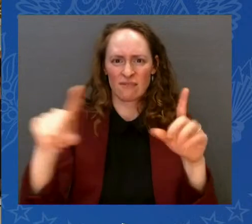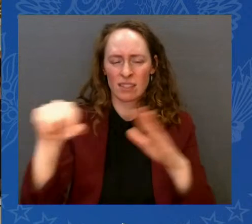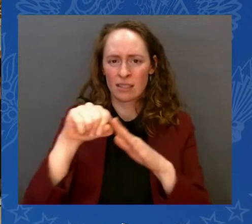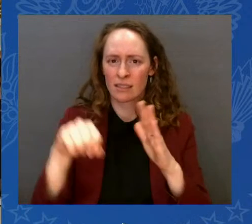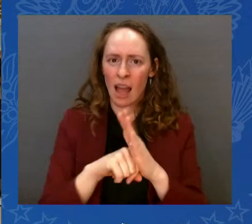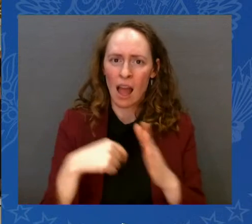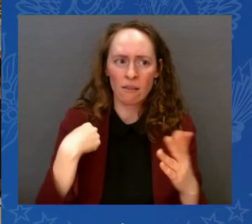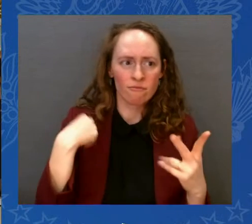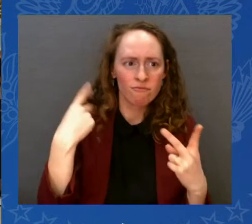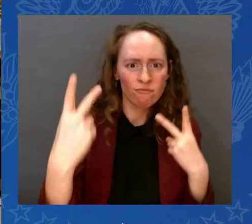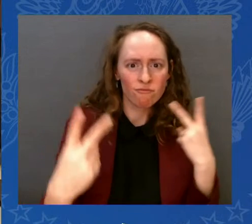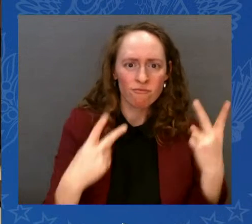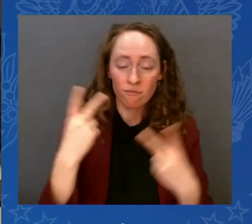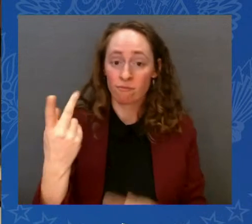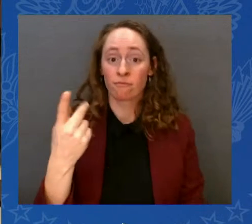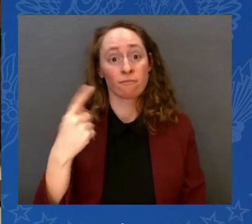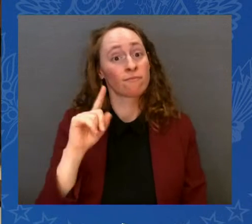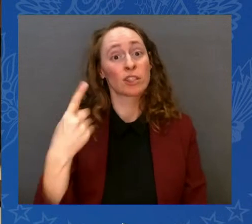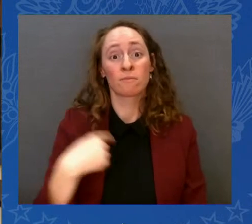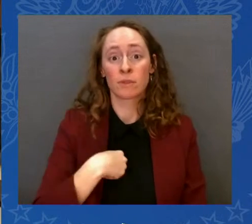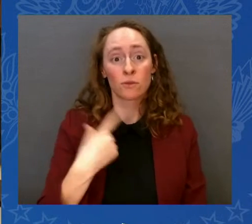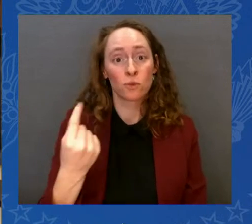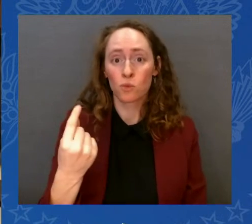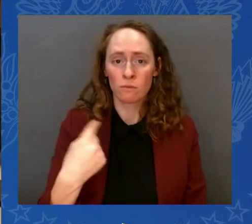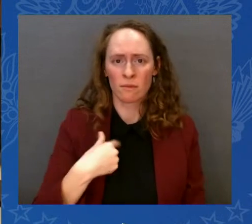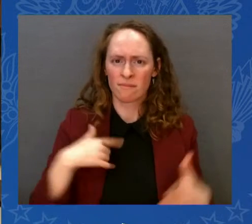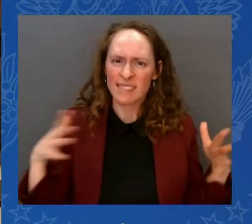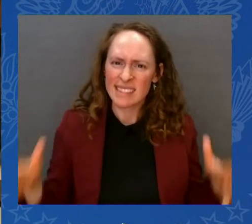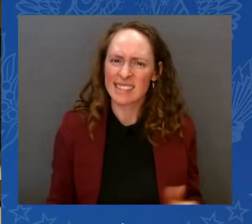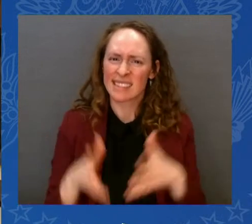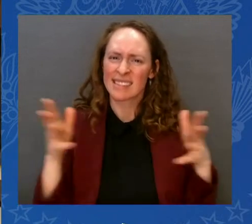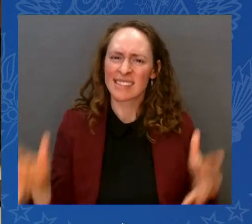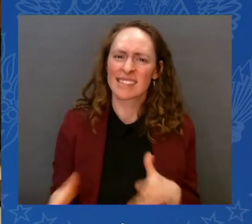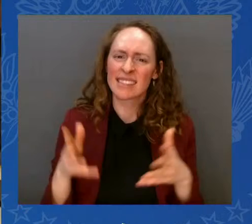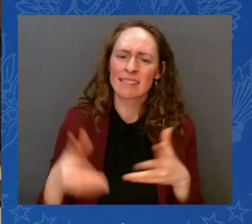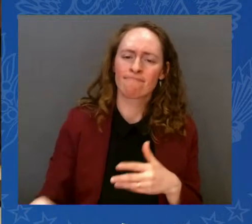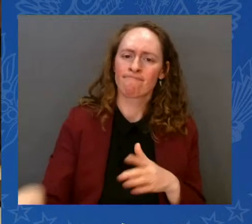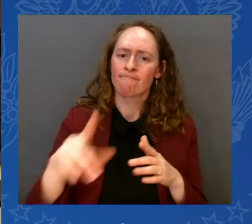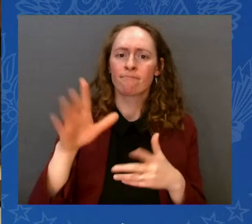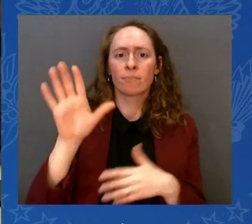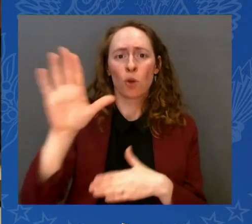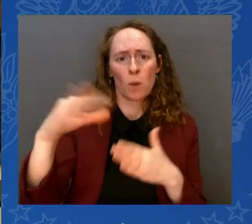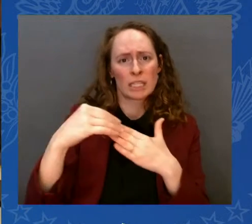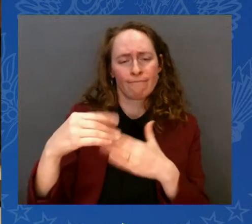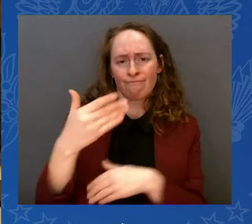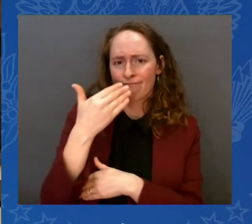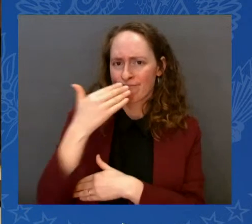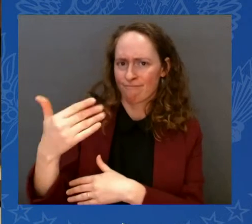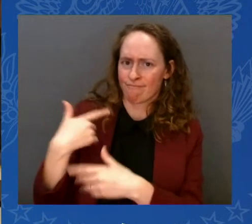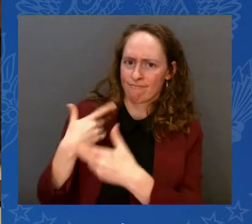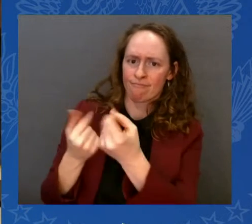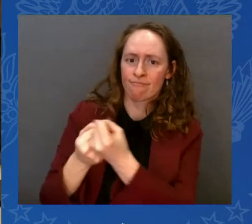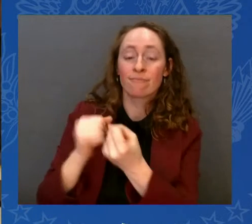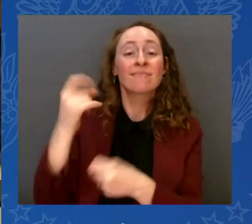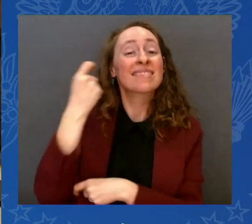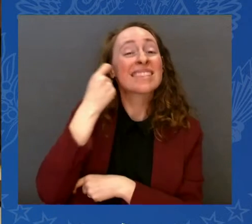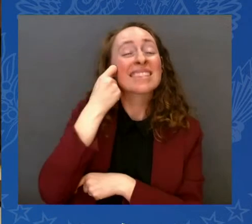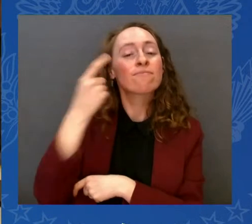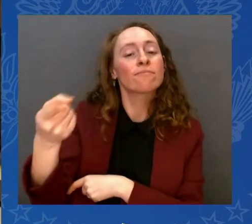I underscored recently, for example, in North Carolina with Governor Cooper, the work that we are doing to support CDFIs --